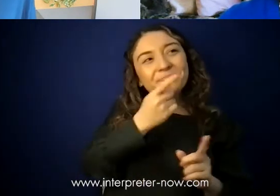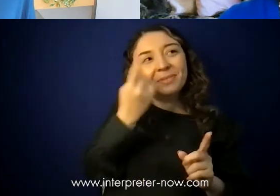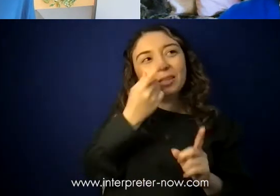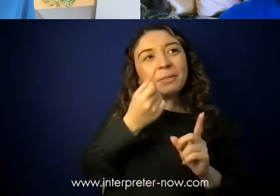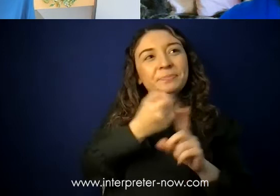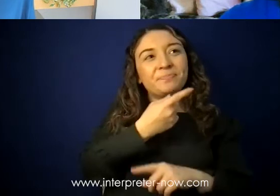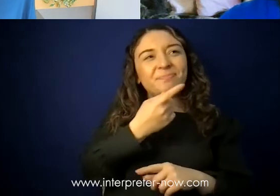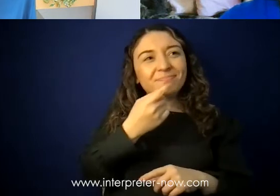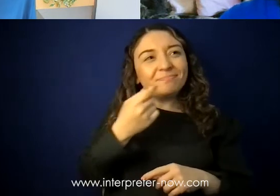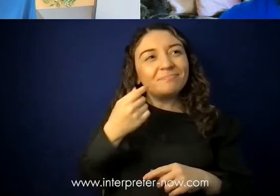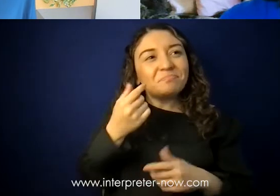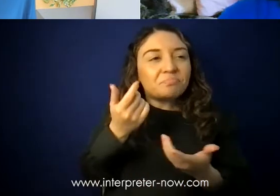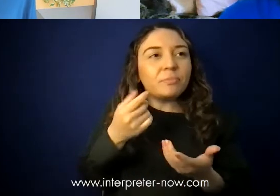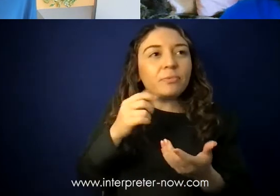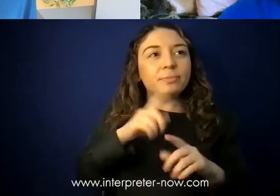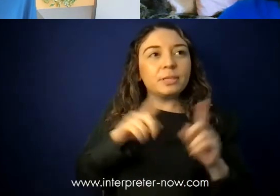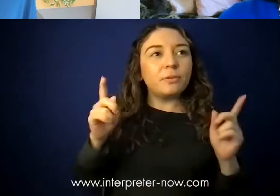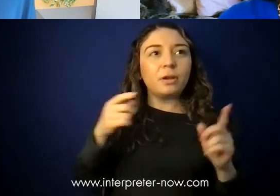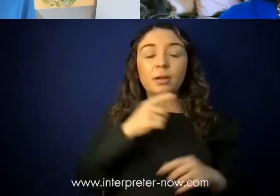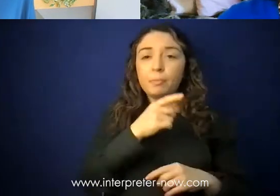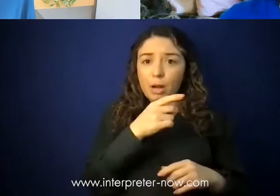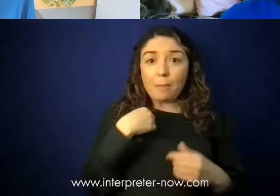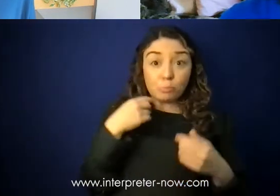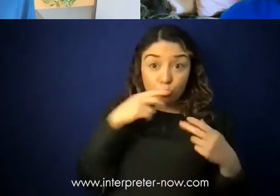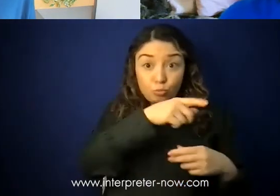"How are you doing? You're human, I'm also checking in on you."